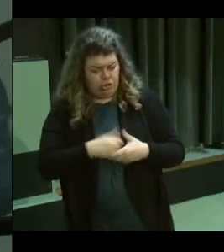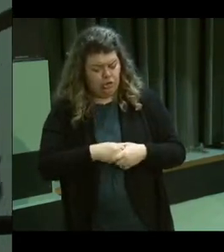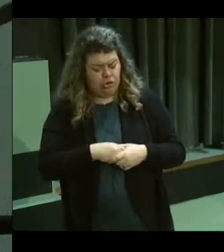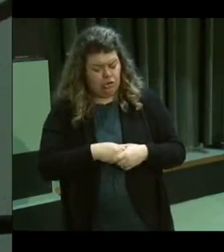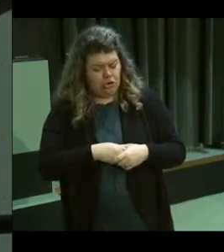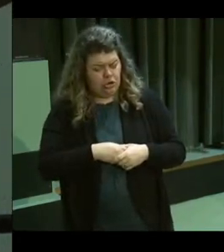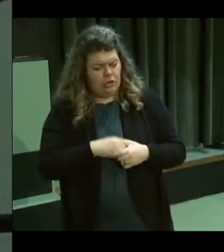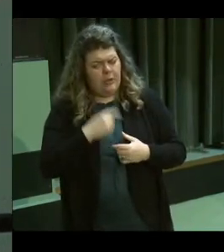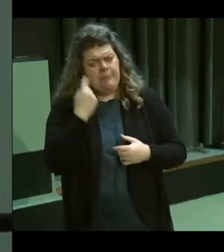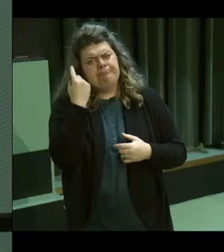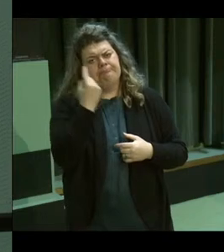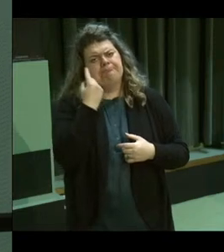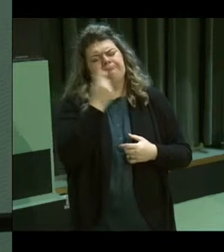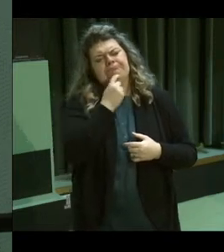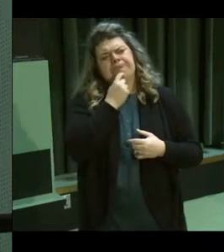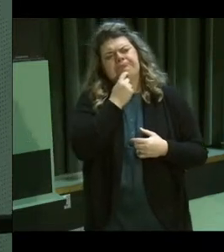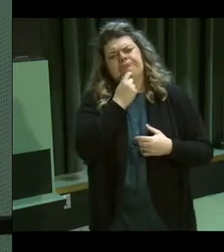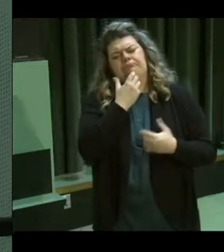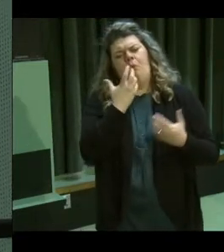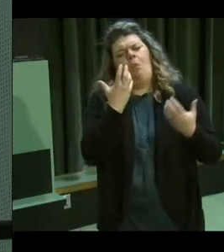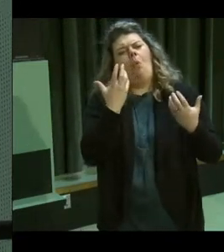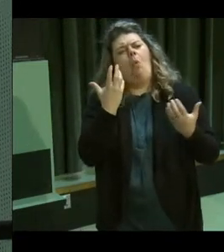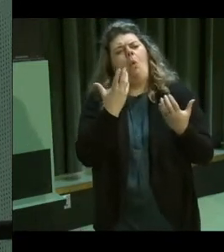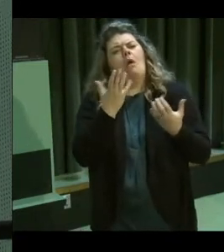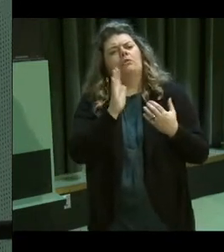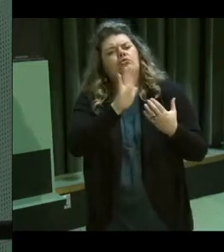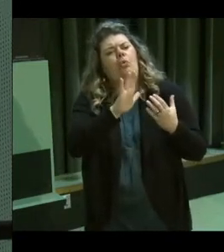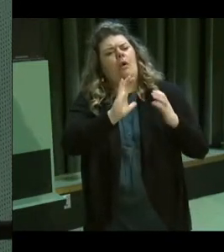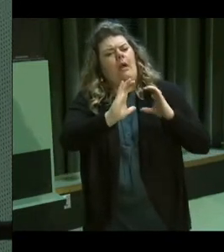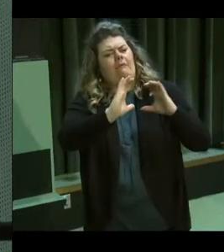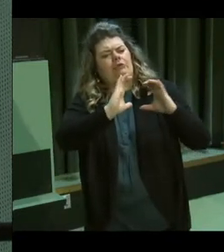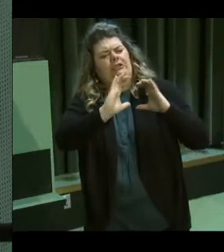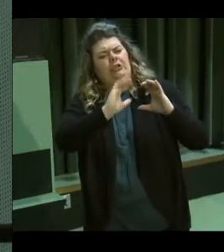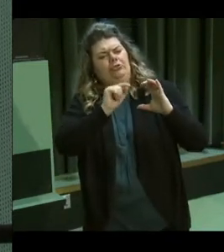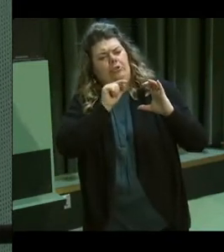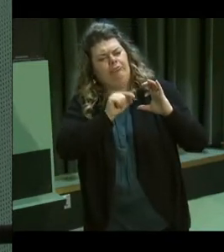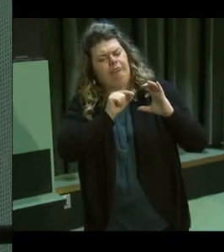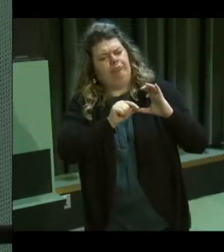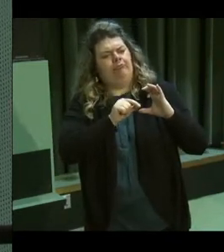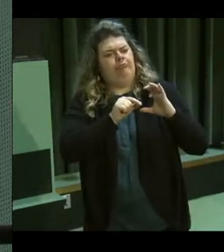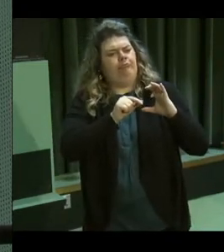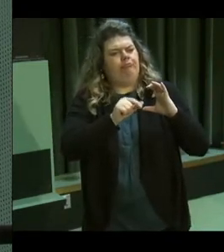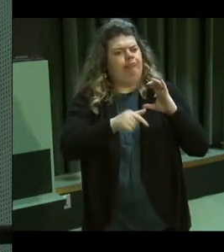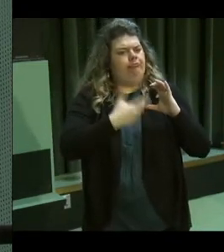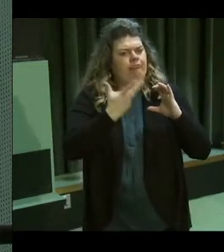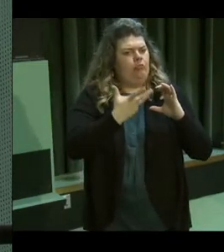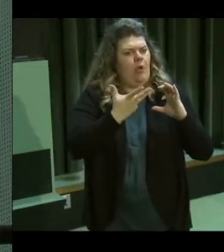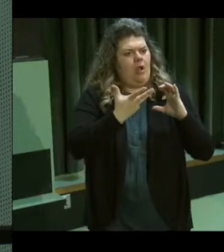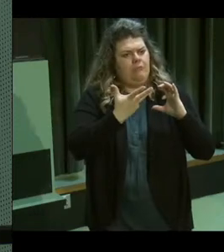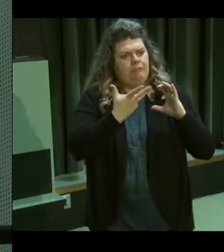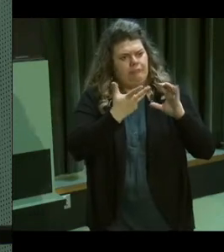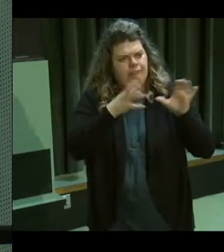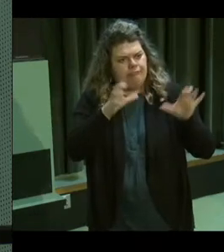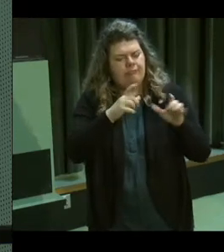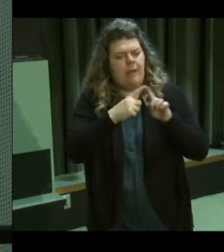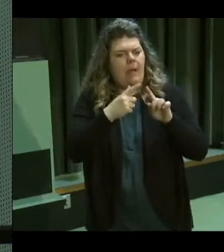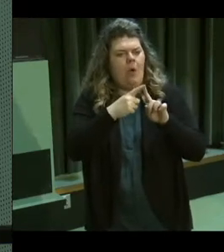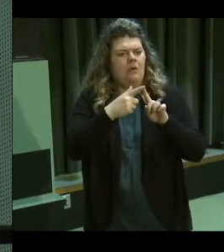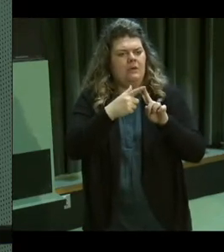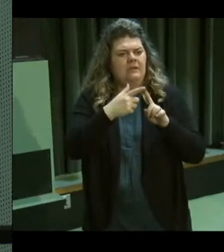I'm wondering what are the